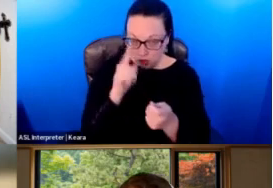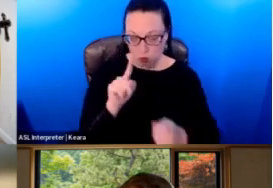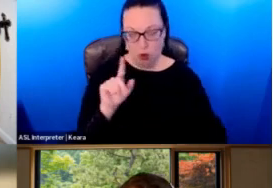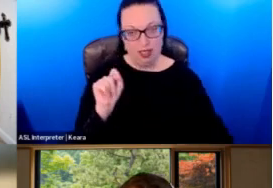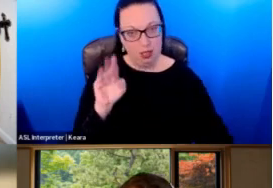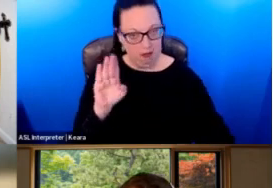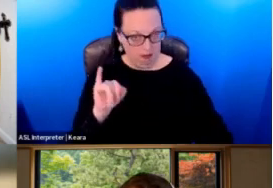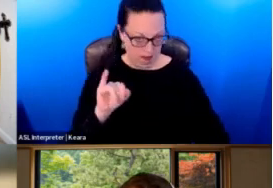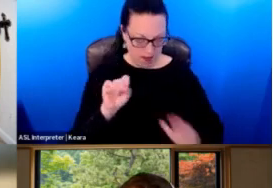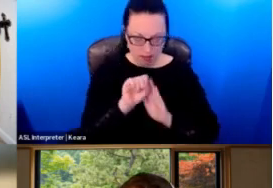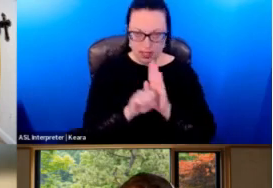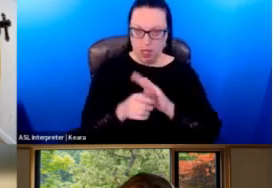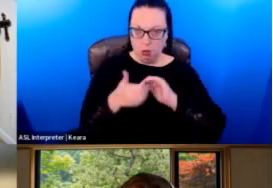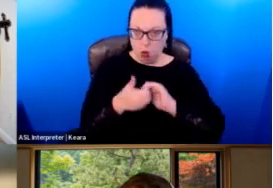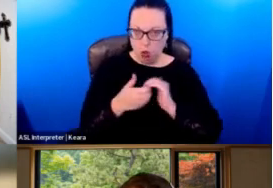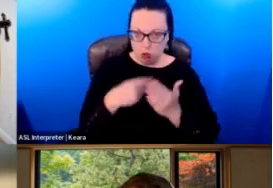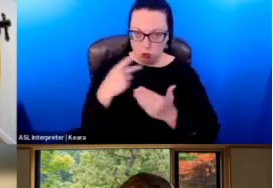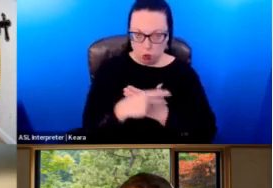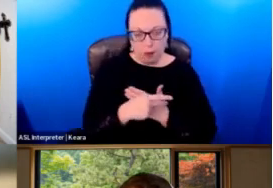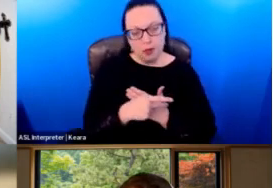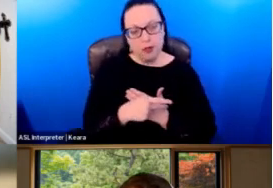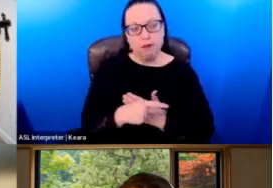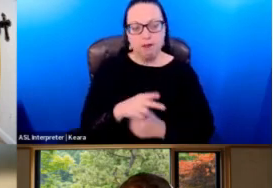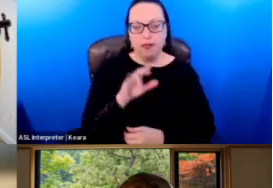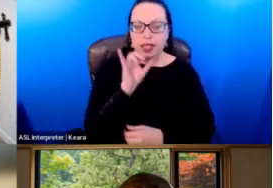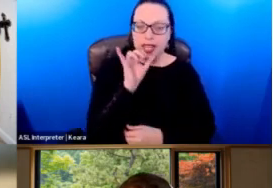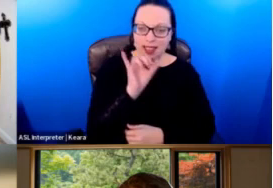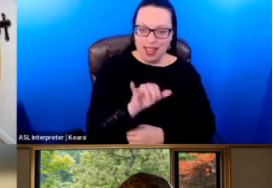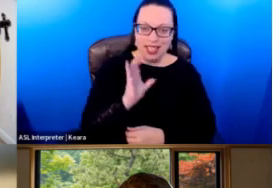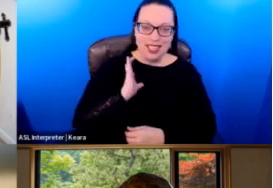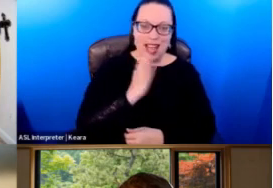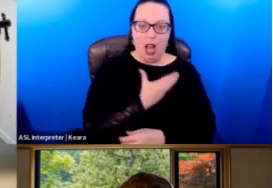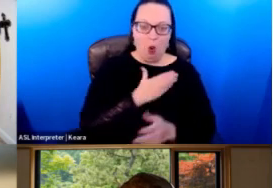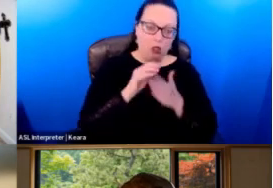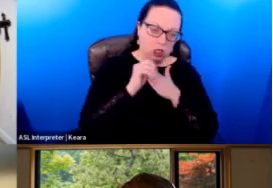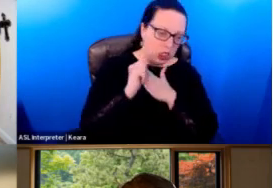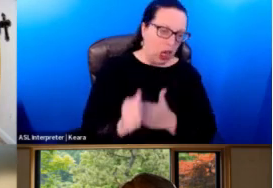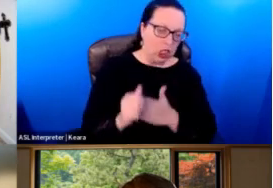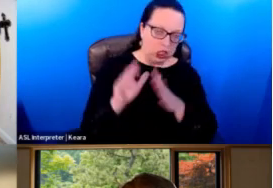Hey, we got this funding, let's provide TA we did research, we did interviews, we reviewed